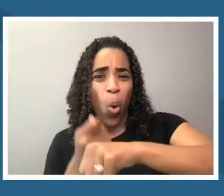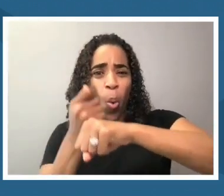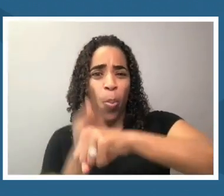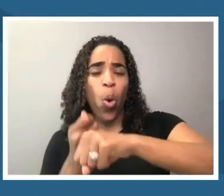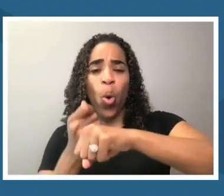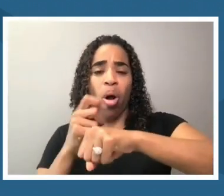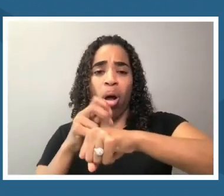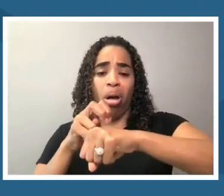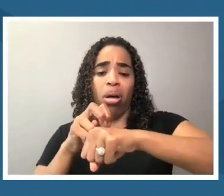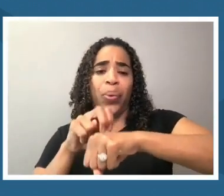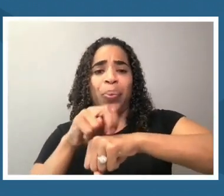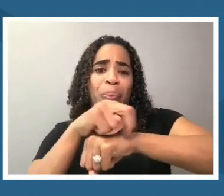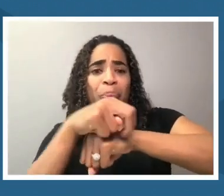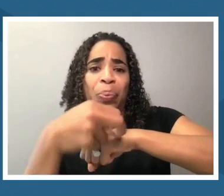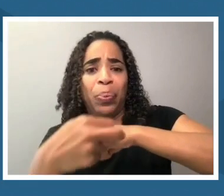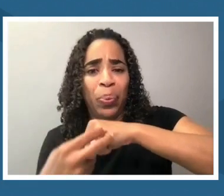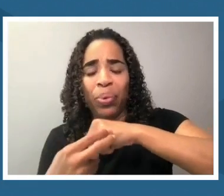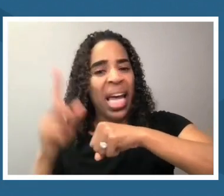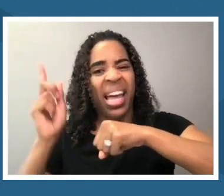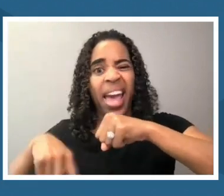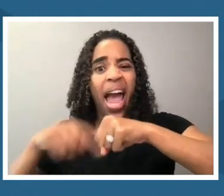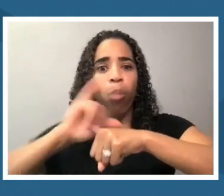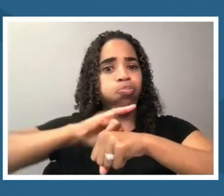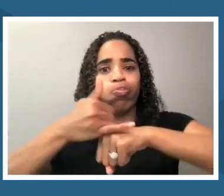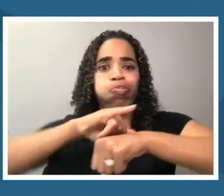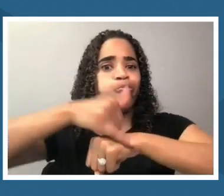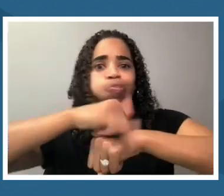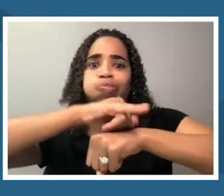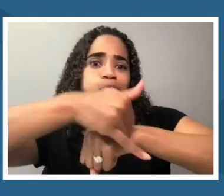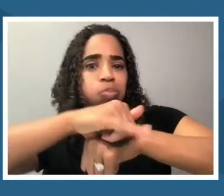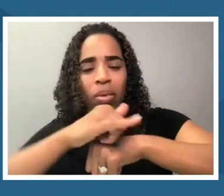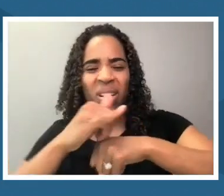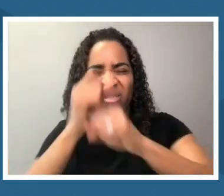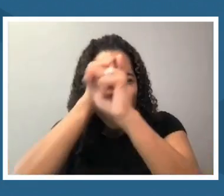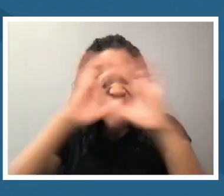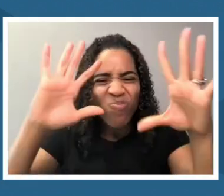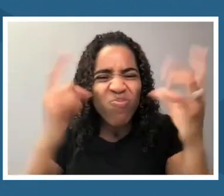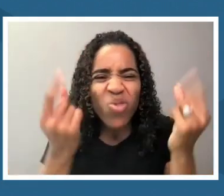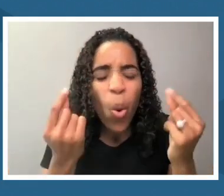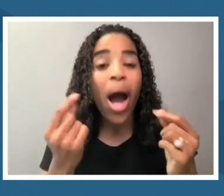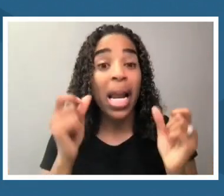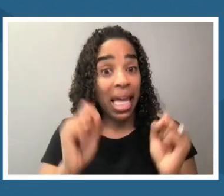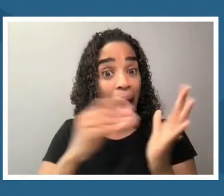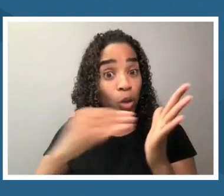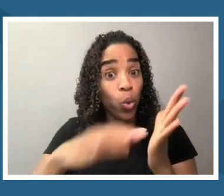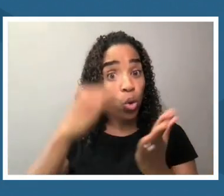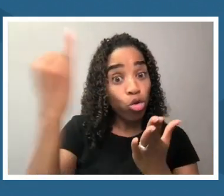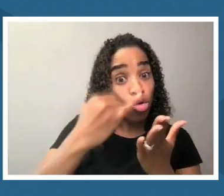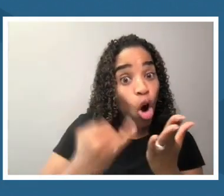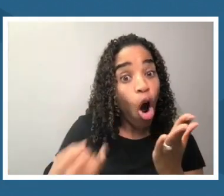them but perhaps draw them or create books and describe them or